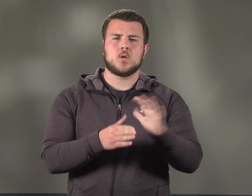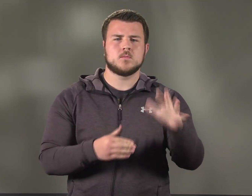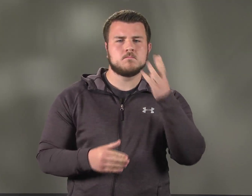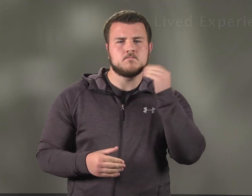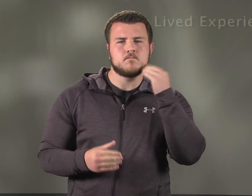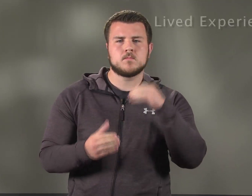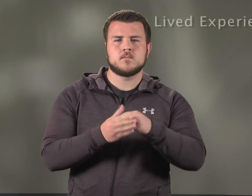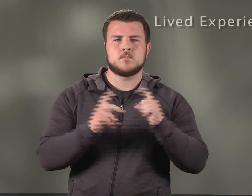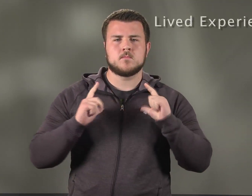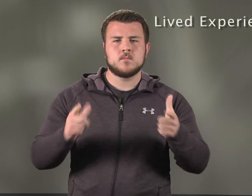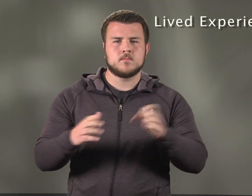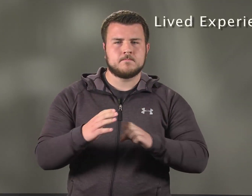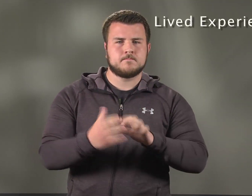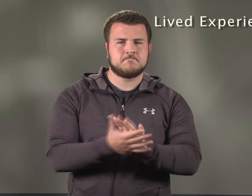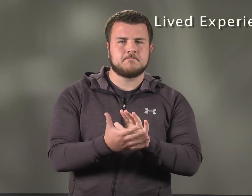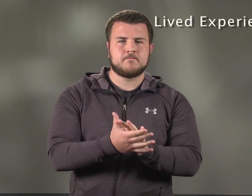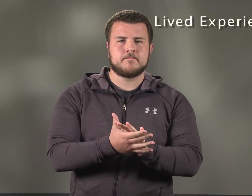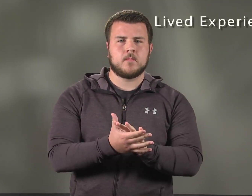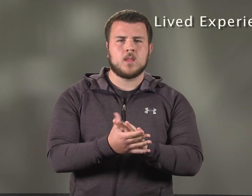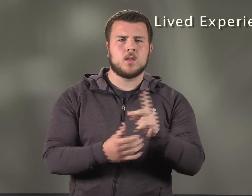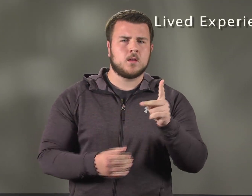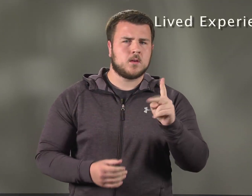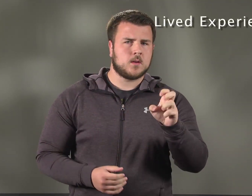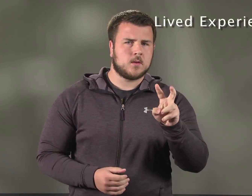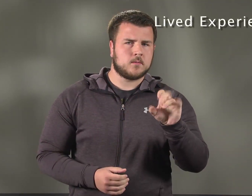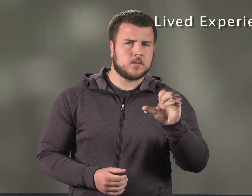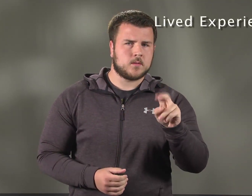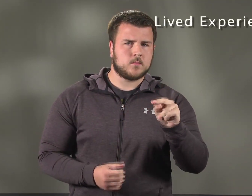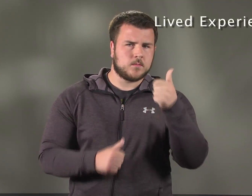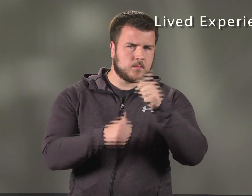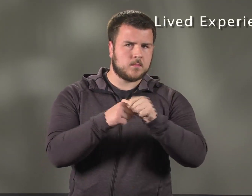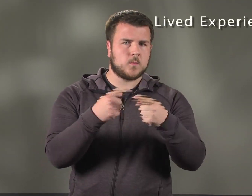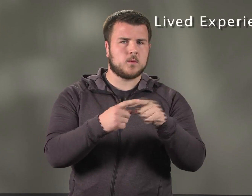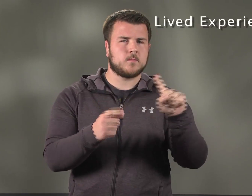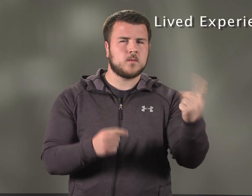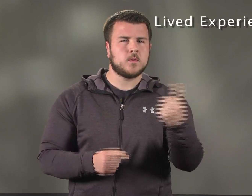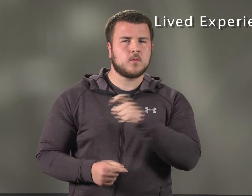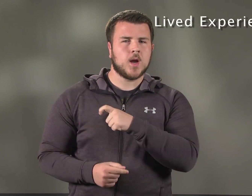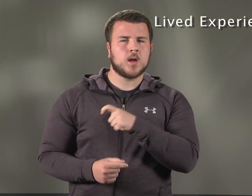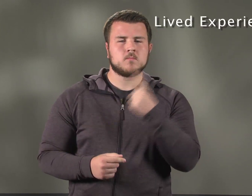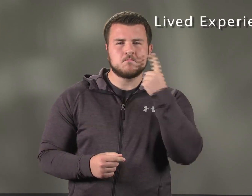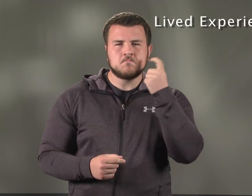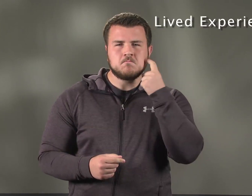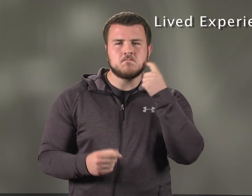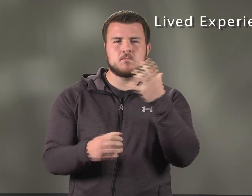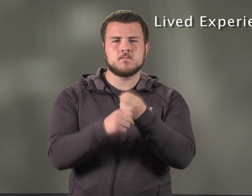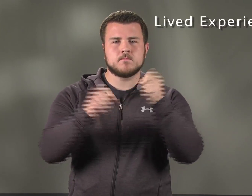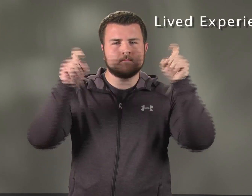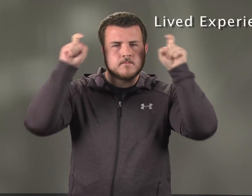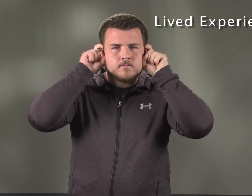A student shared his experience in early elementary school. Kevin remembers when he was in first grade